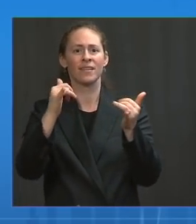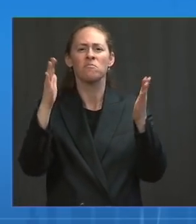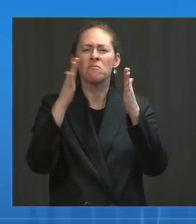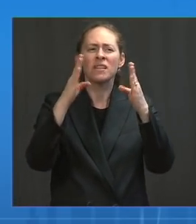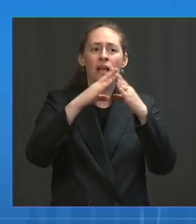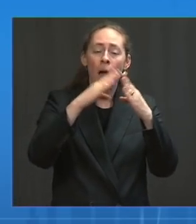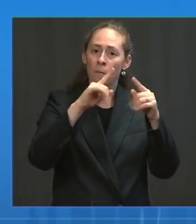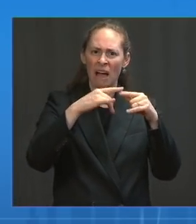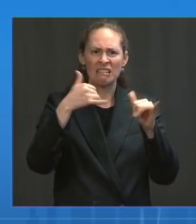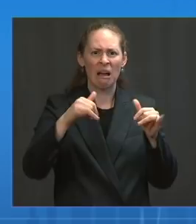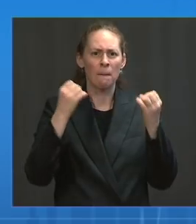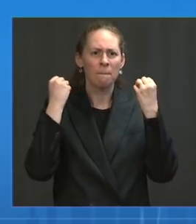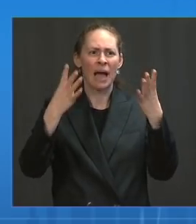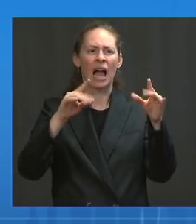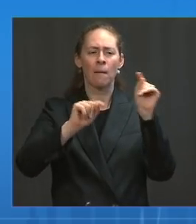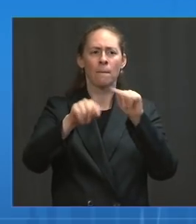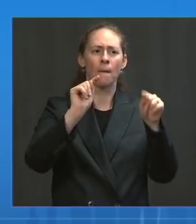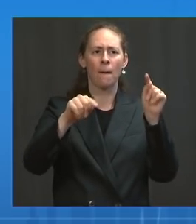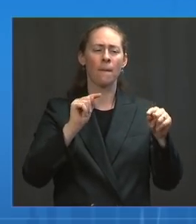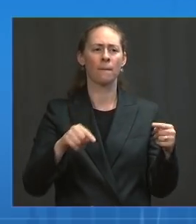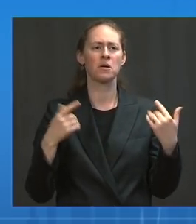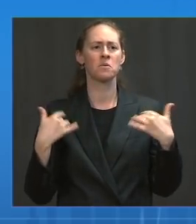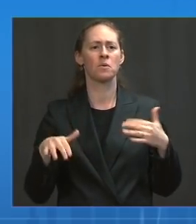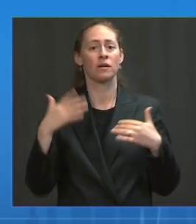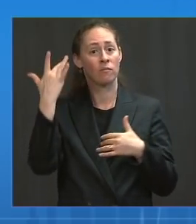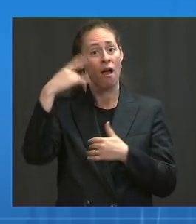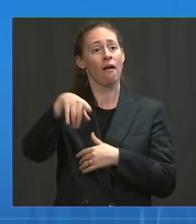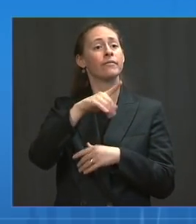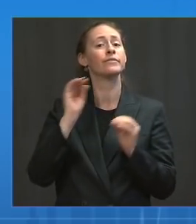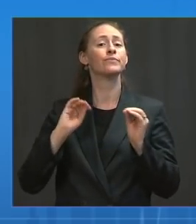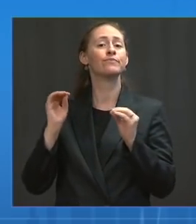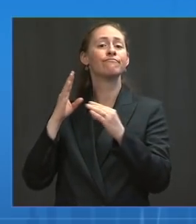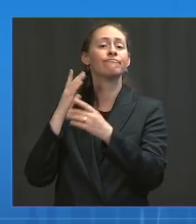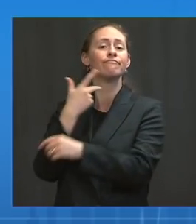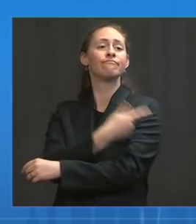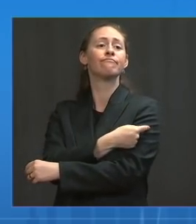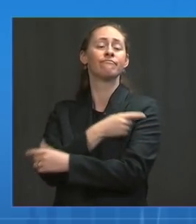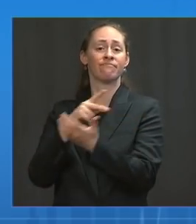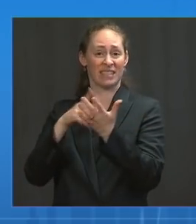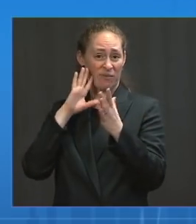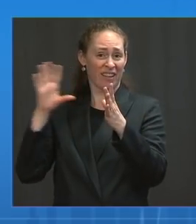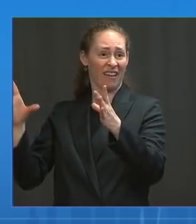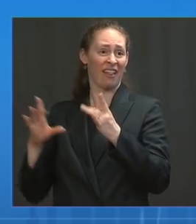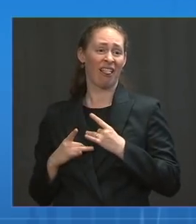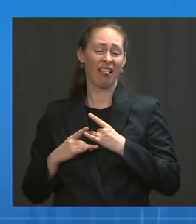that do not protect those who are unvaccinated from disease will certainly, and sadly,